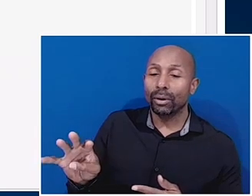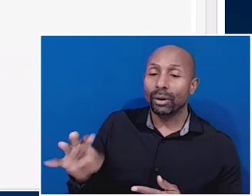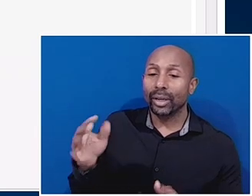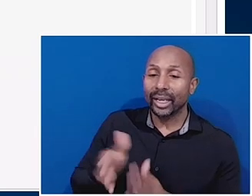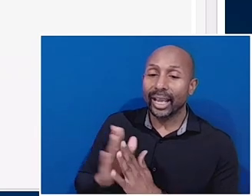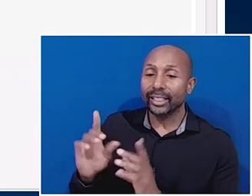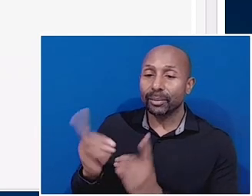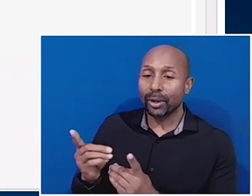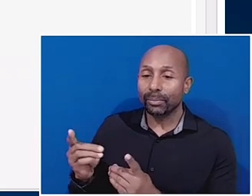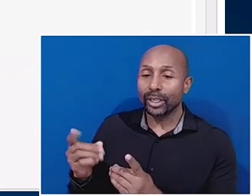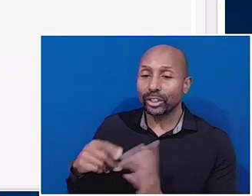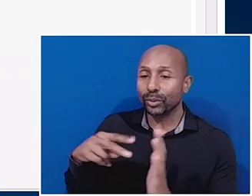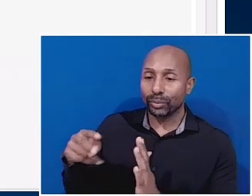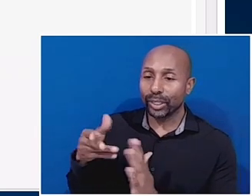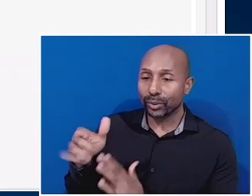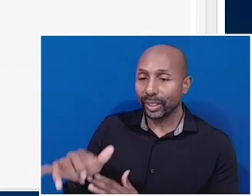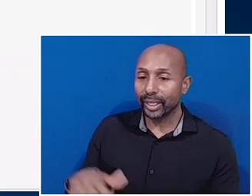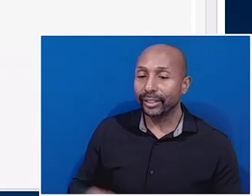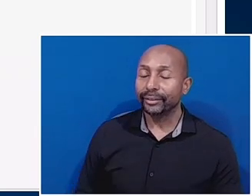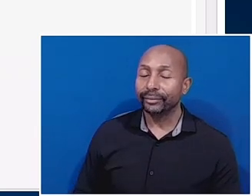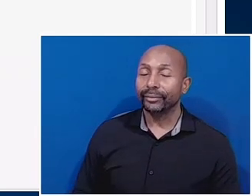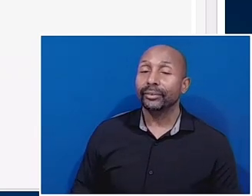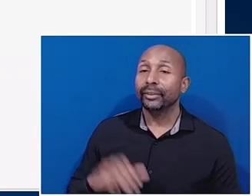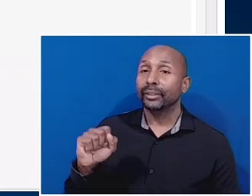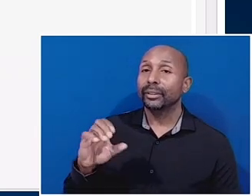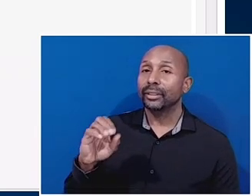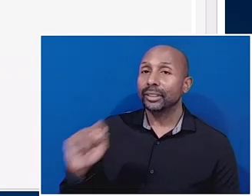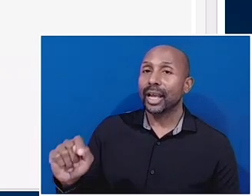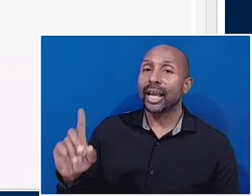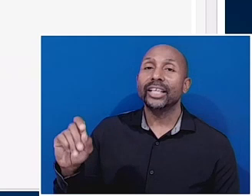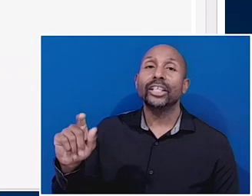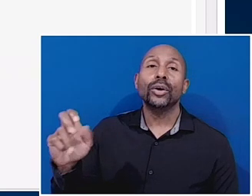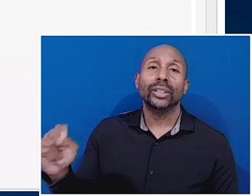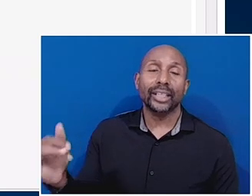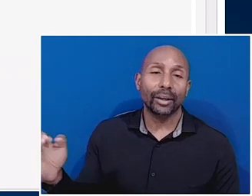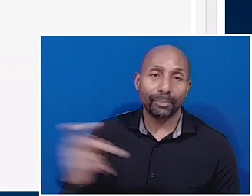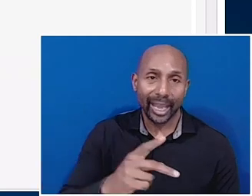Okay. And Scott Dolan is returning to the table for nonprofits.